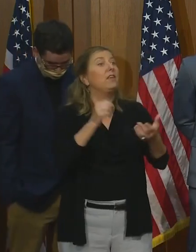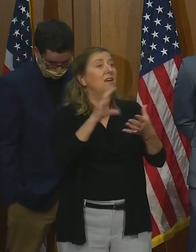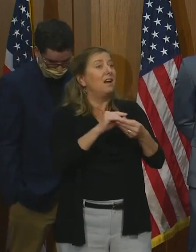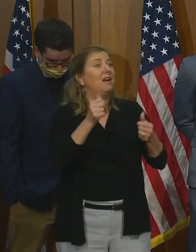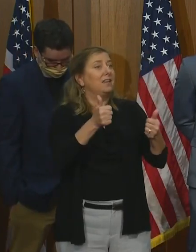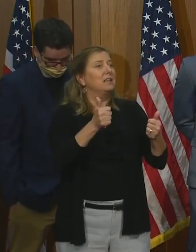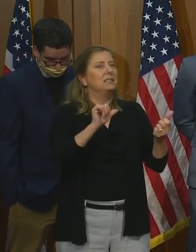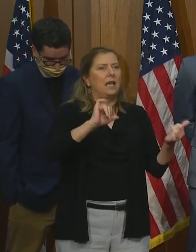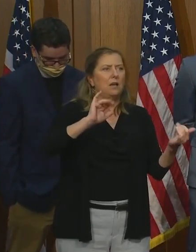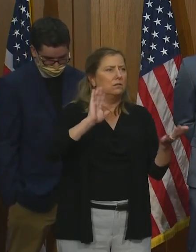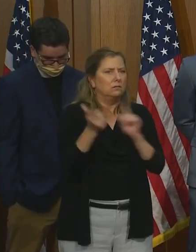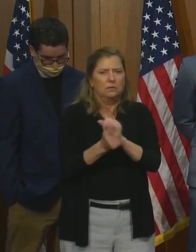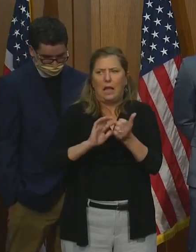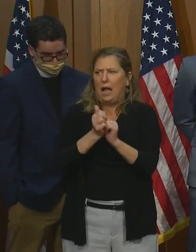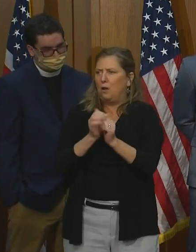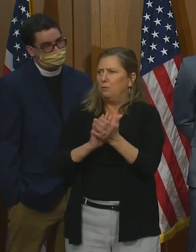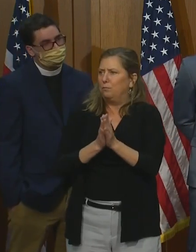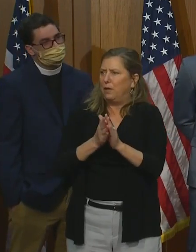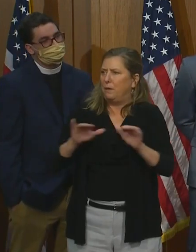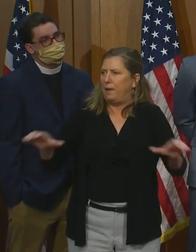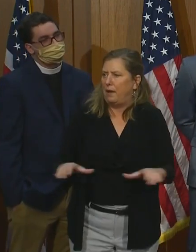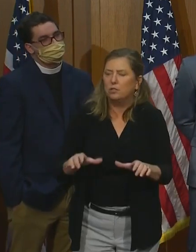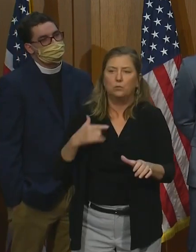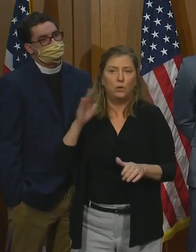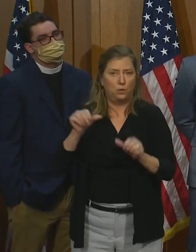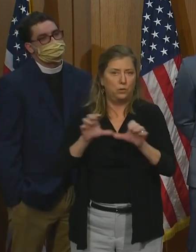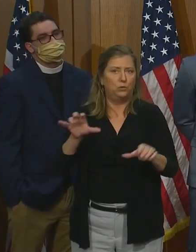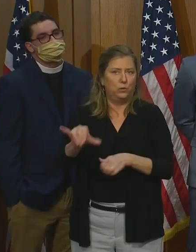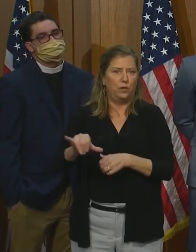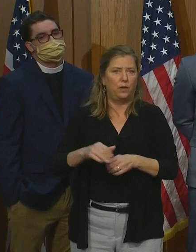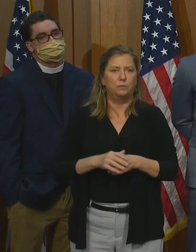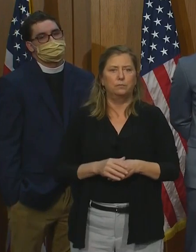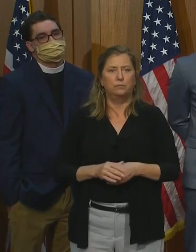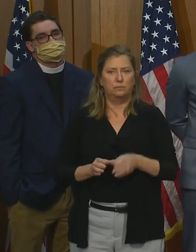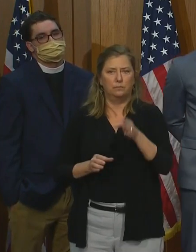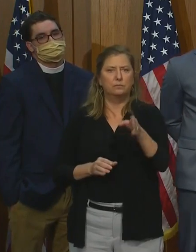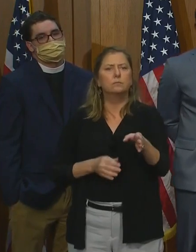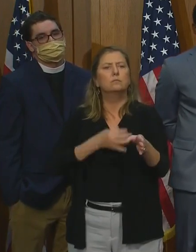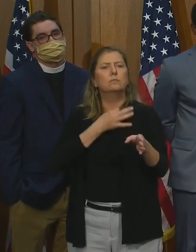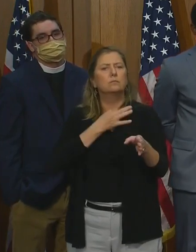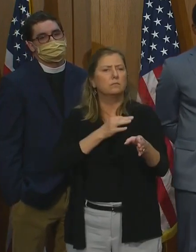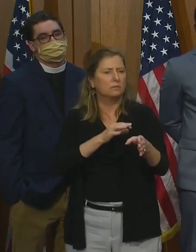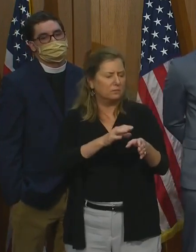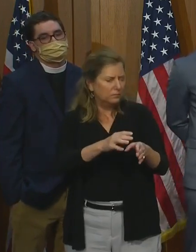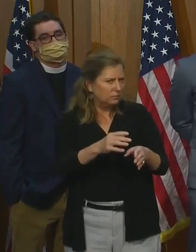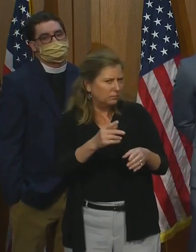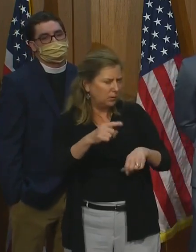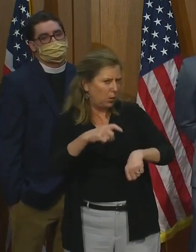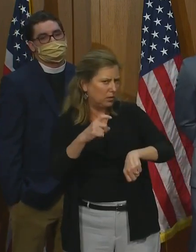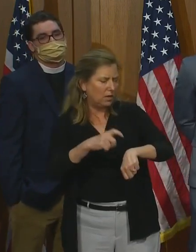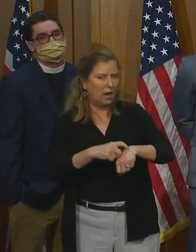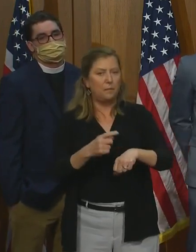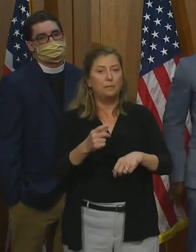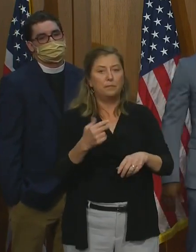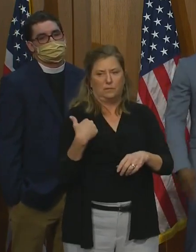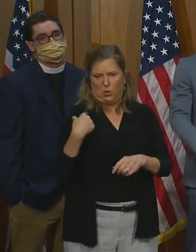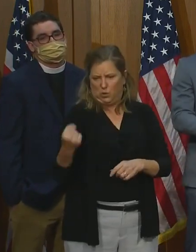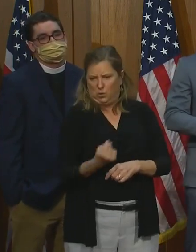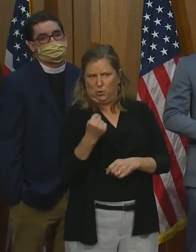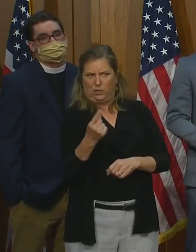IN ALL THAT I IN THE WELL THE